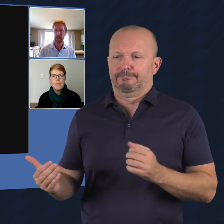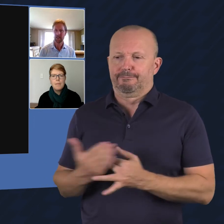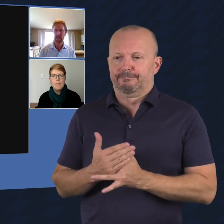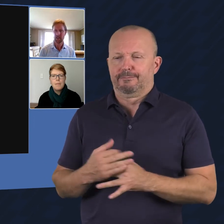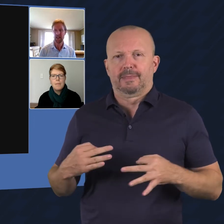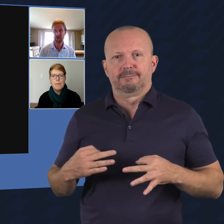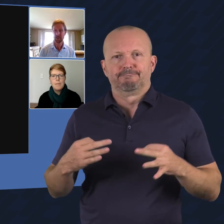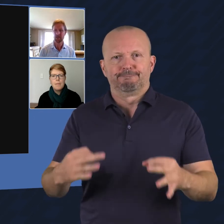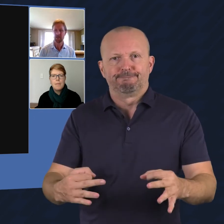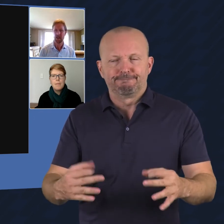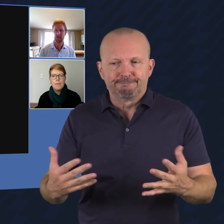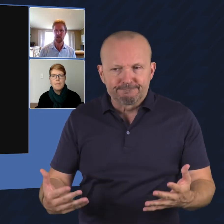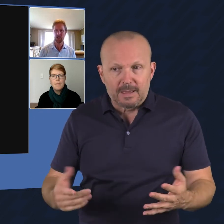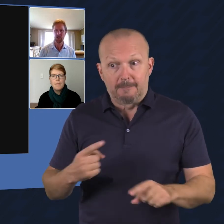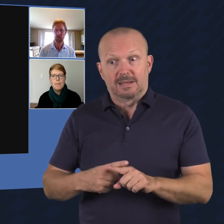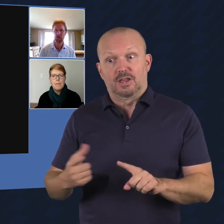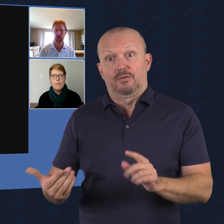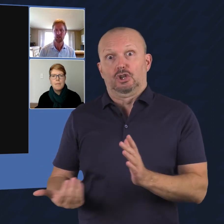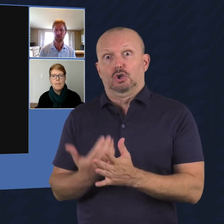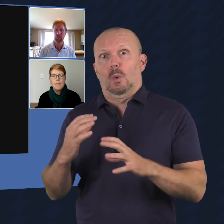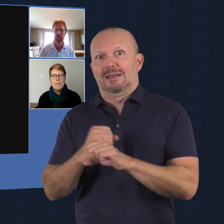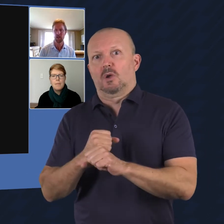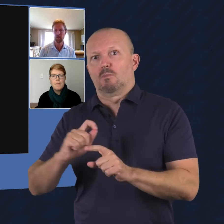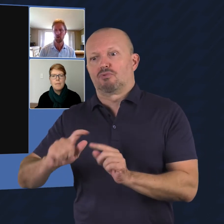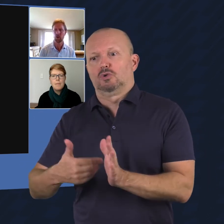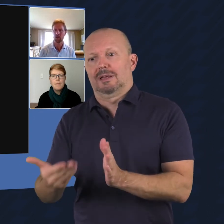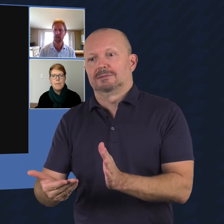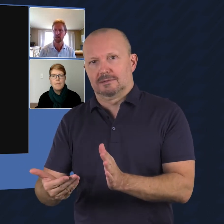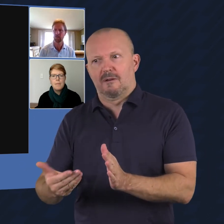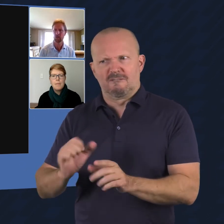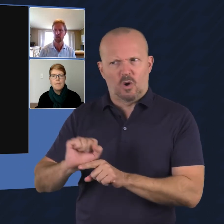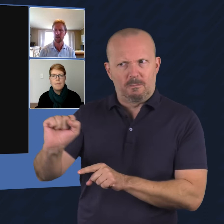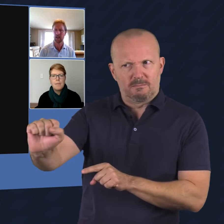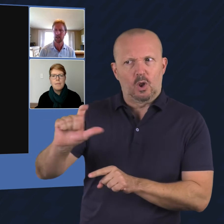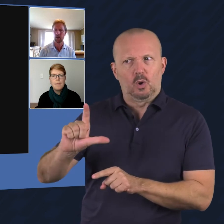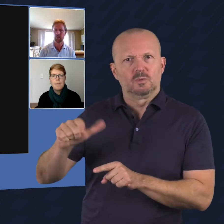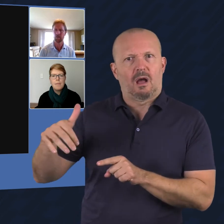And as it happens, the Nuendo projects proved slightly more complicated for Luke to archive.